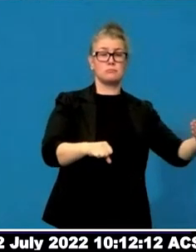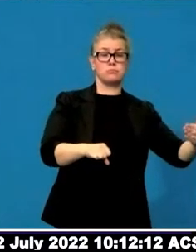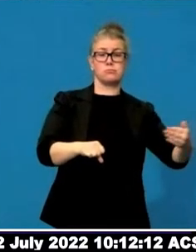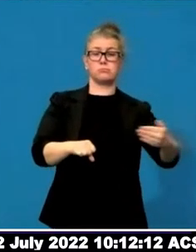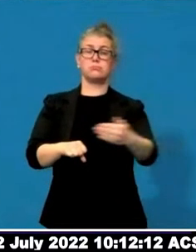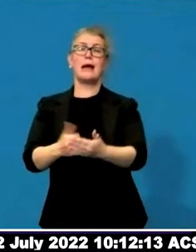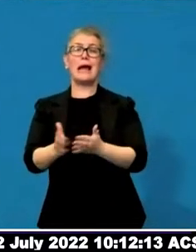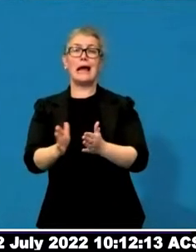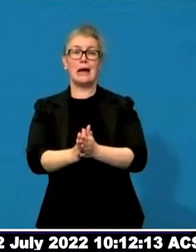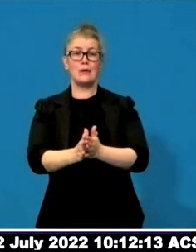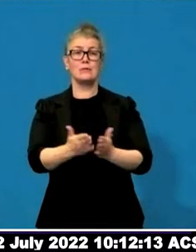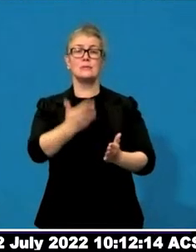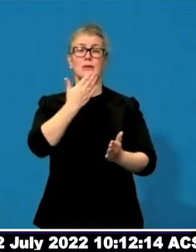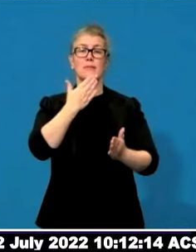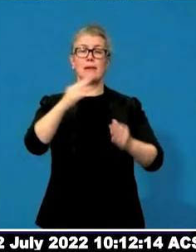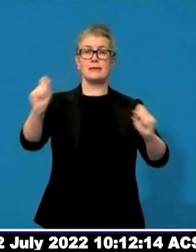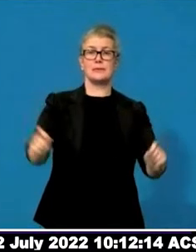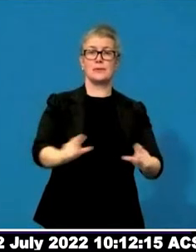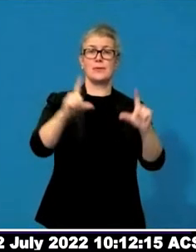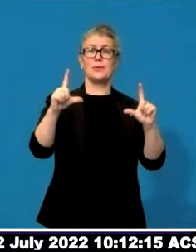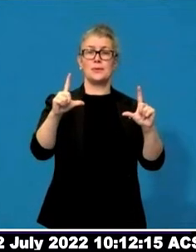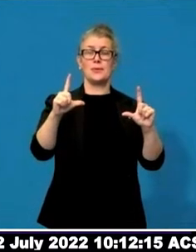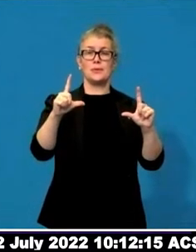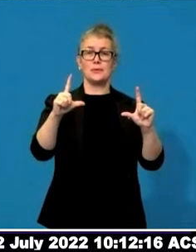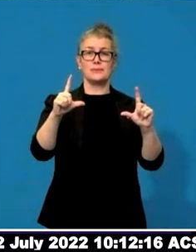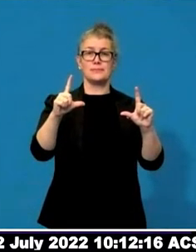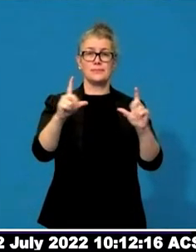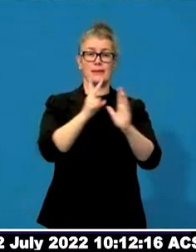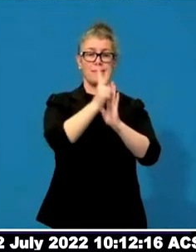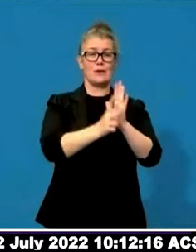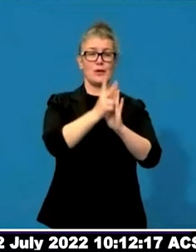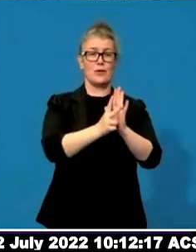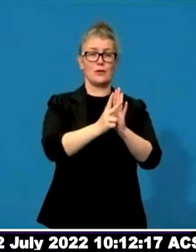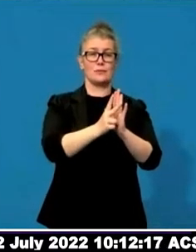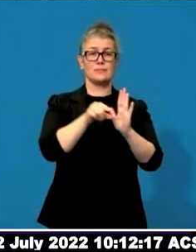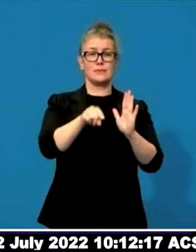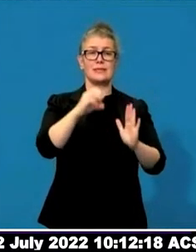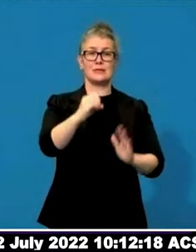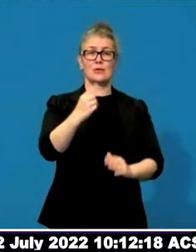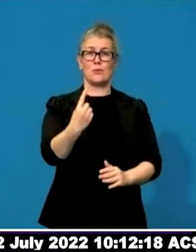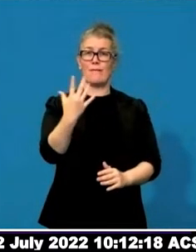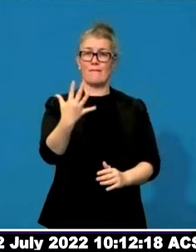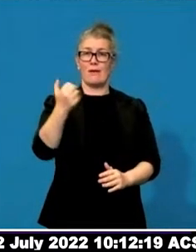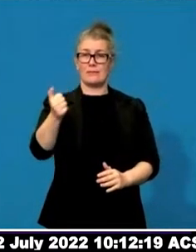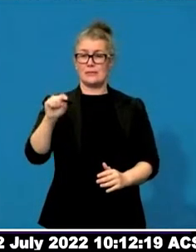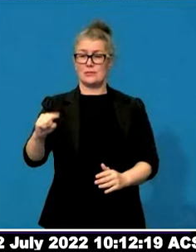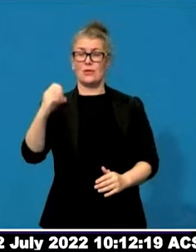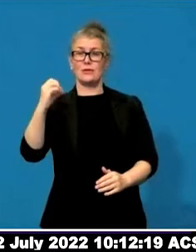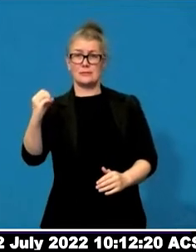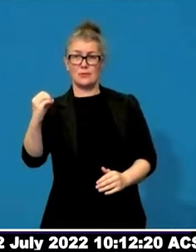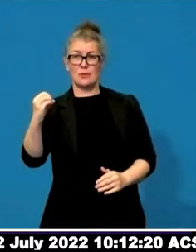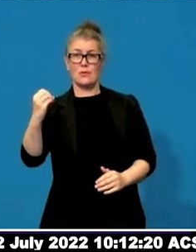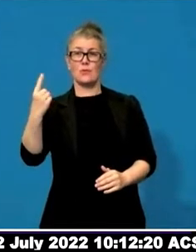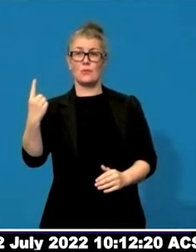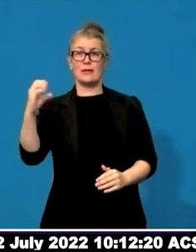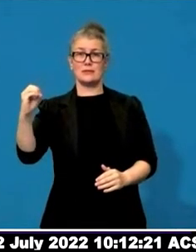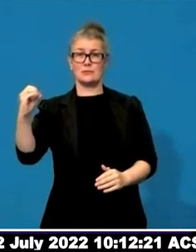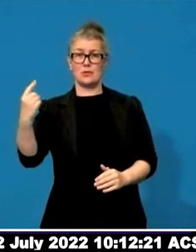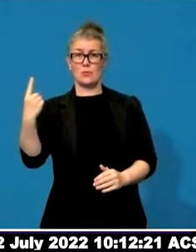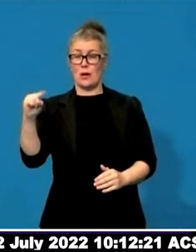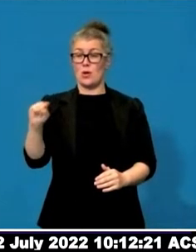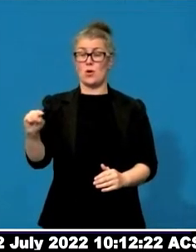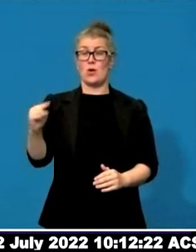IND.0156.01001.0004?